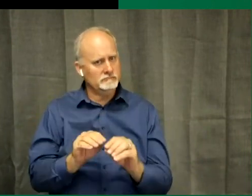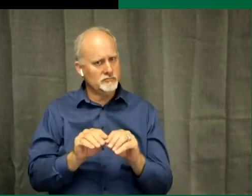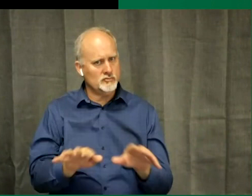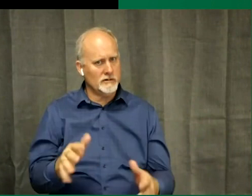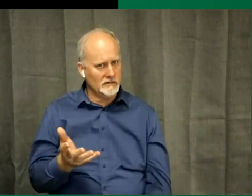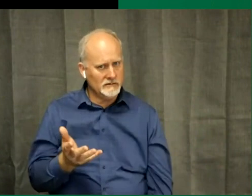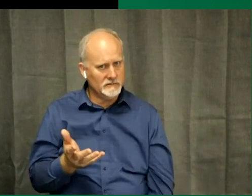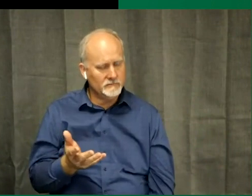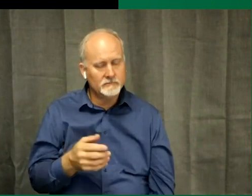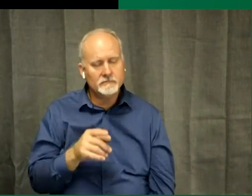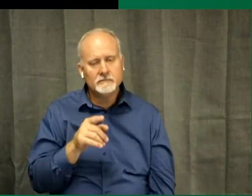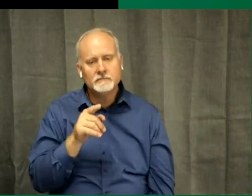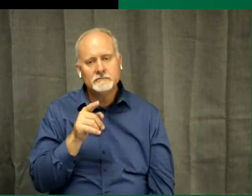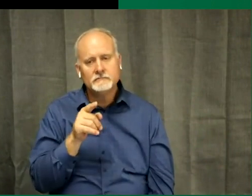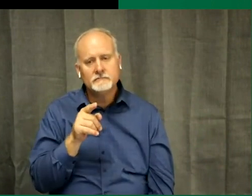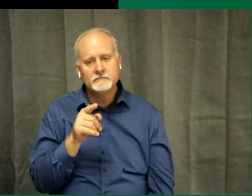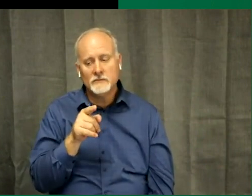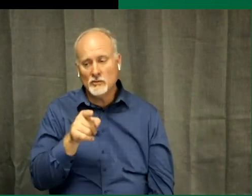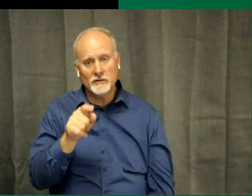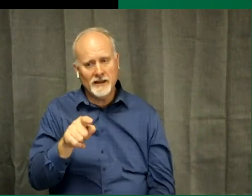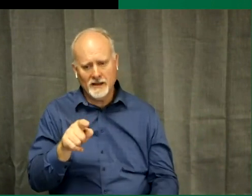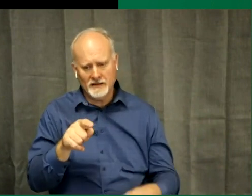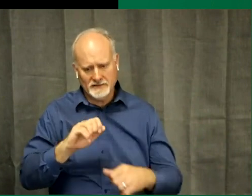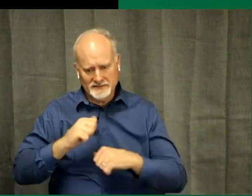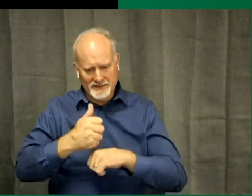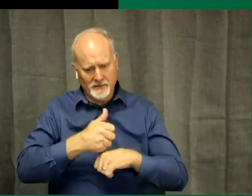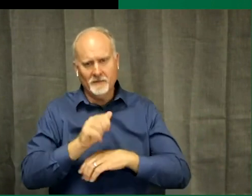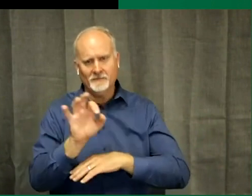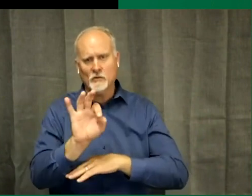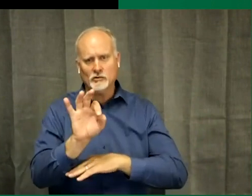you can arrange the furniture in ways that allow you to socially distance from people